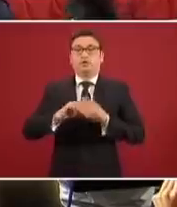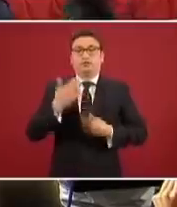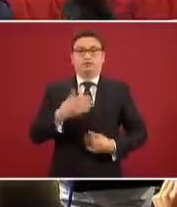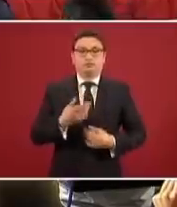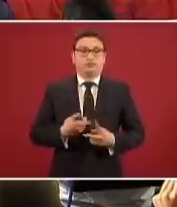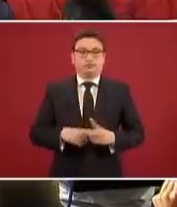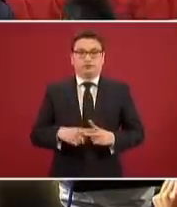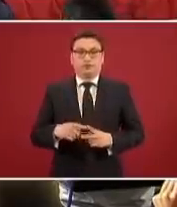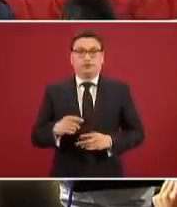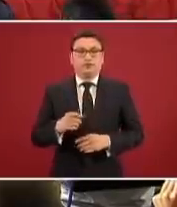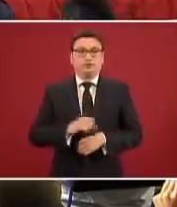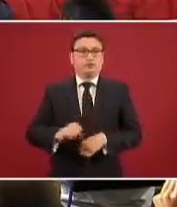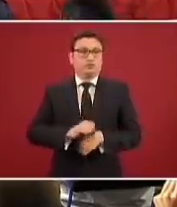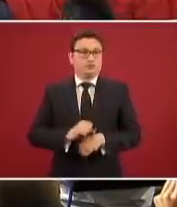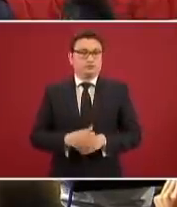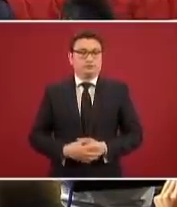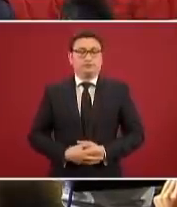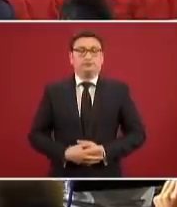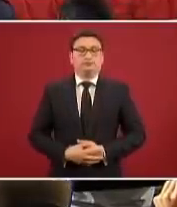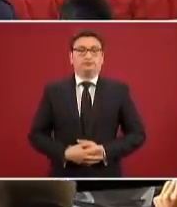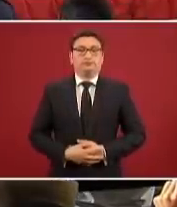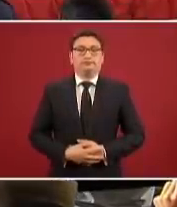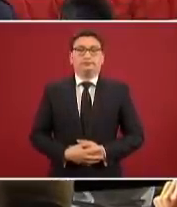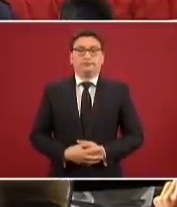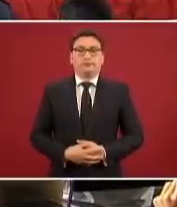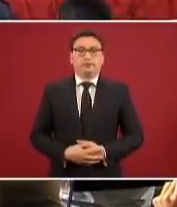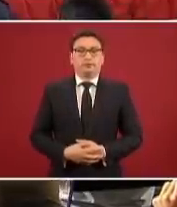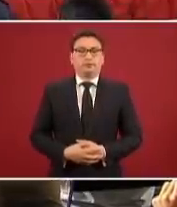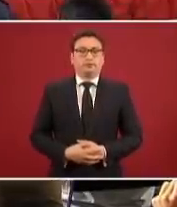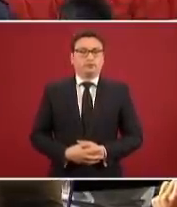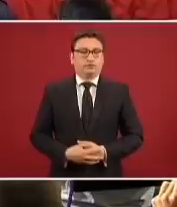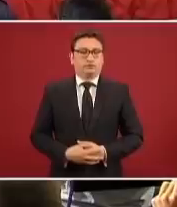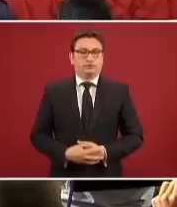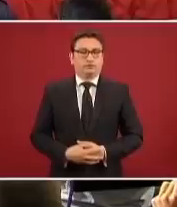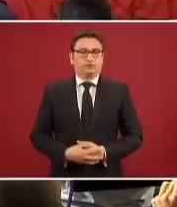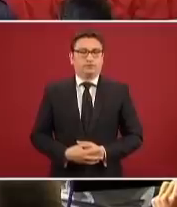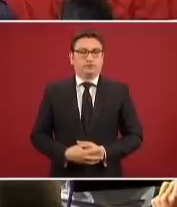could